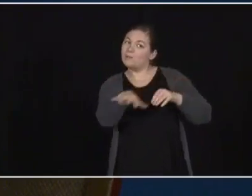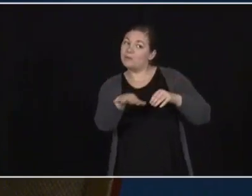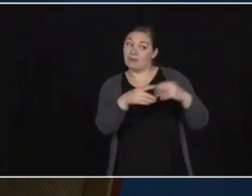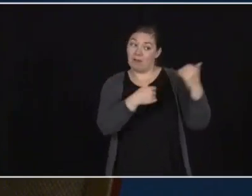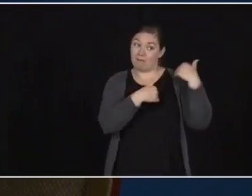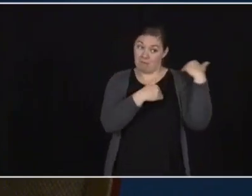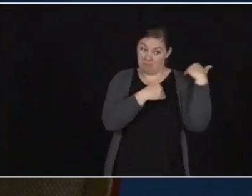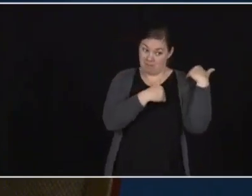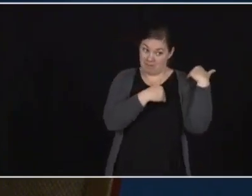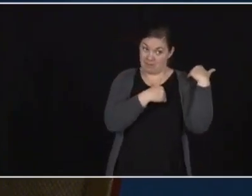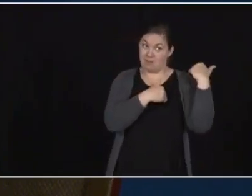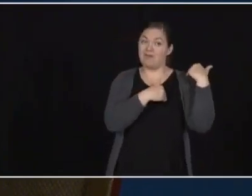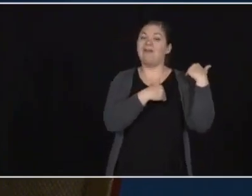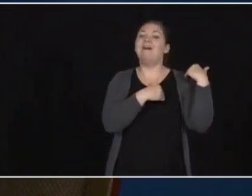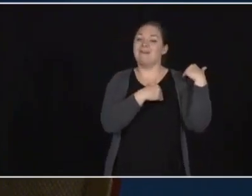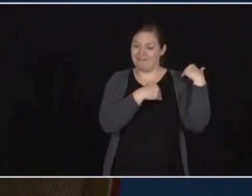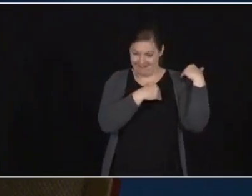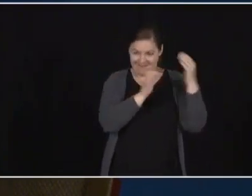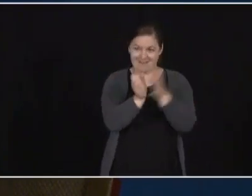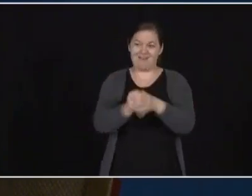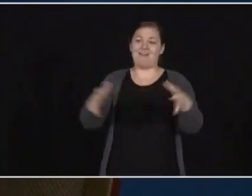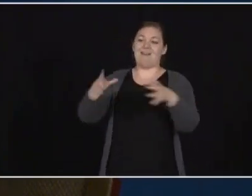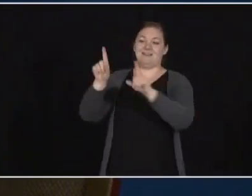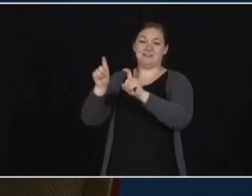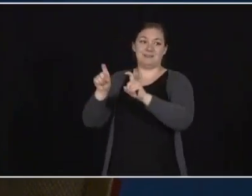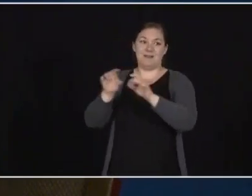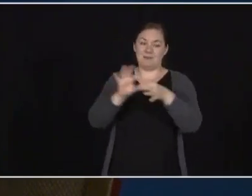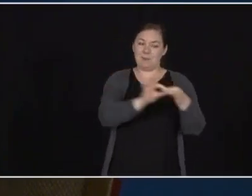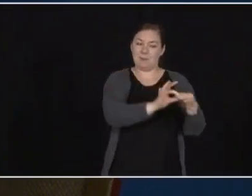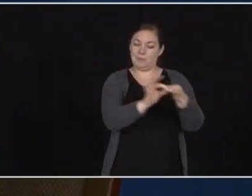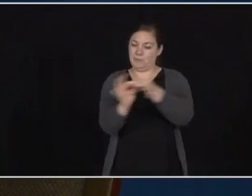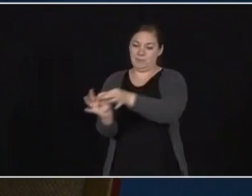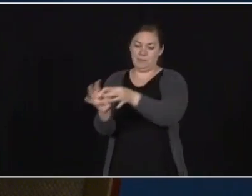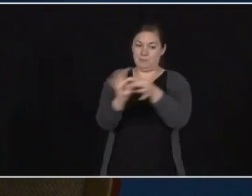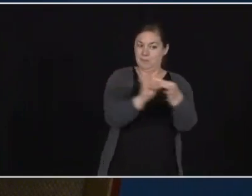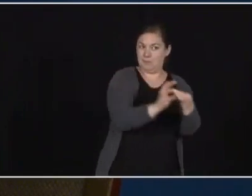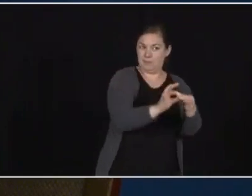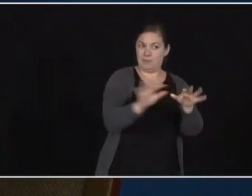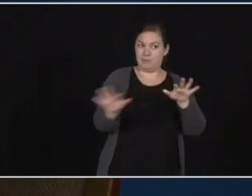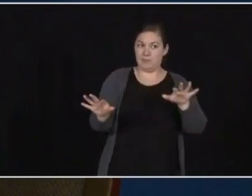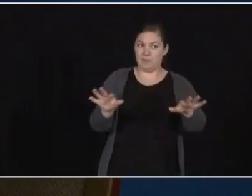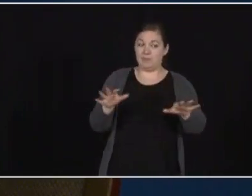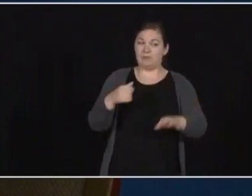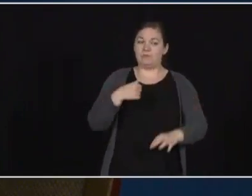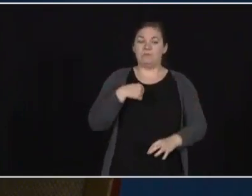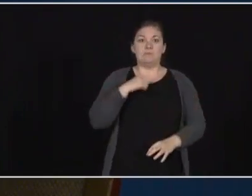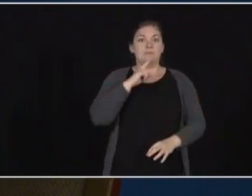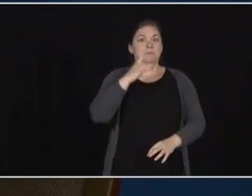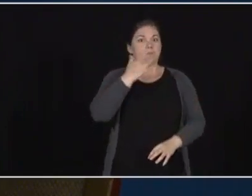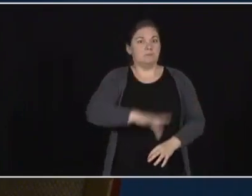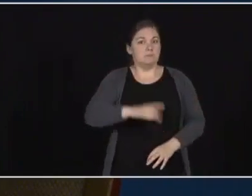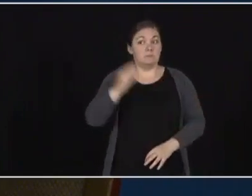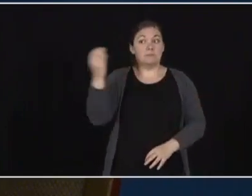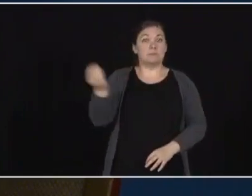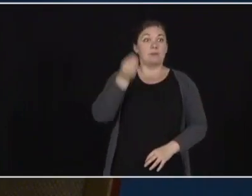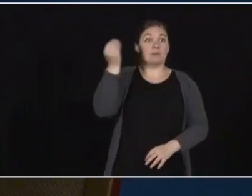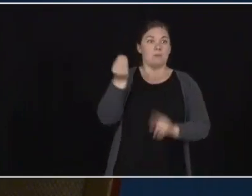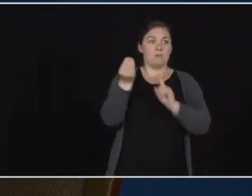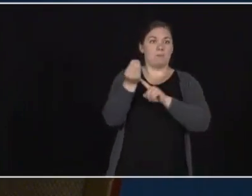So there are some constraints but we do like to see how to continue to grow our capacity and this is been a great advantage for Ontario.